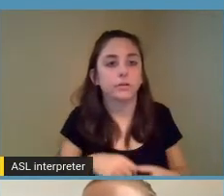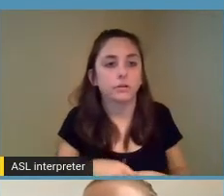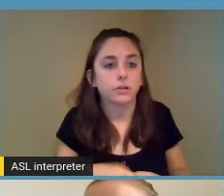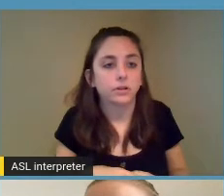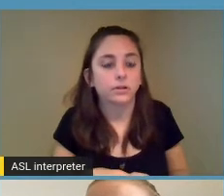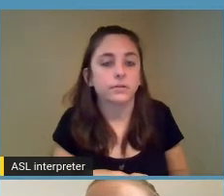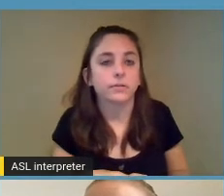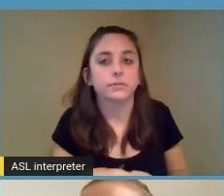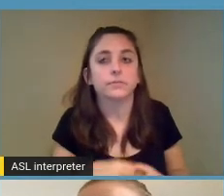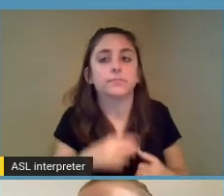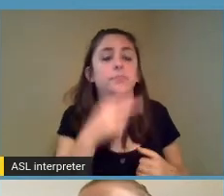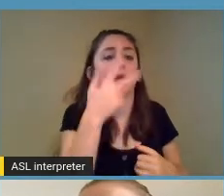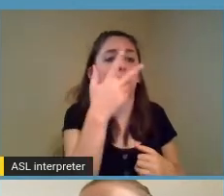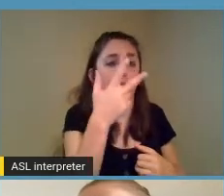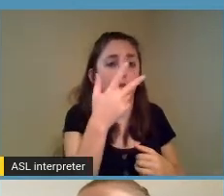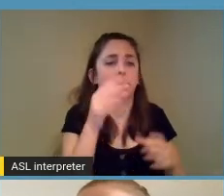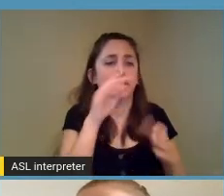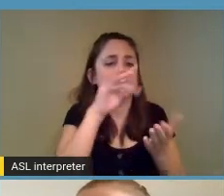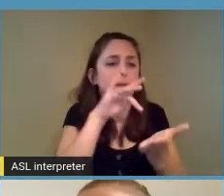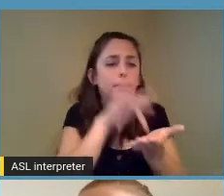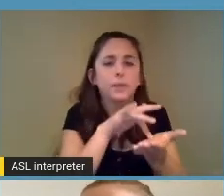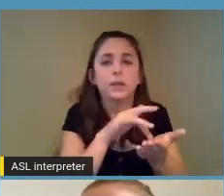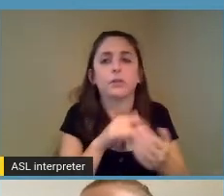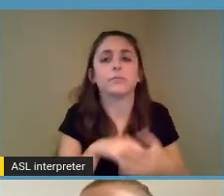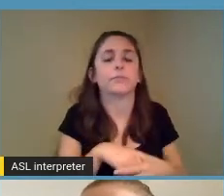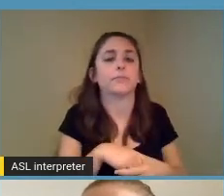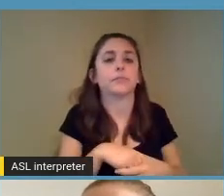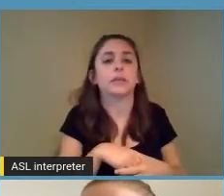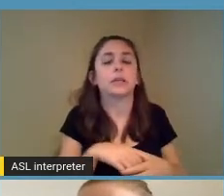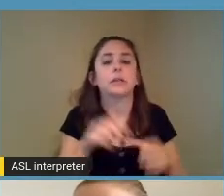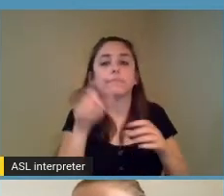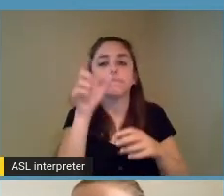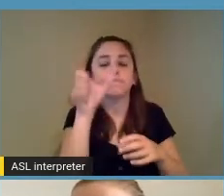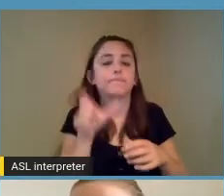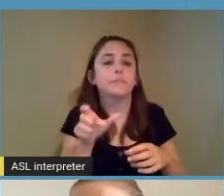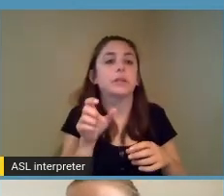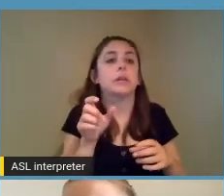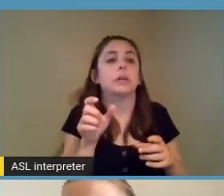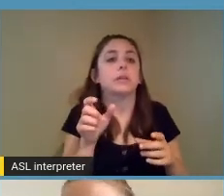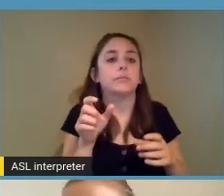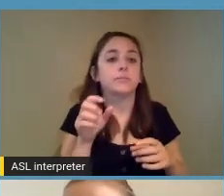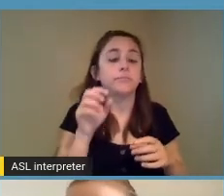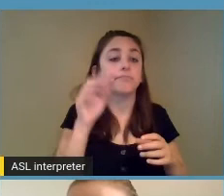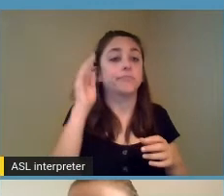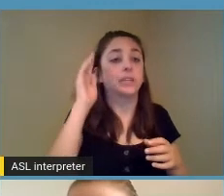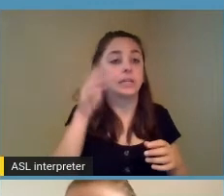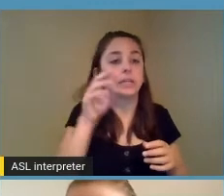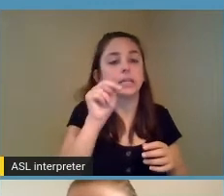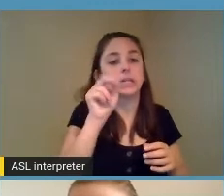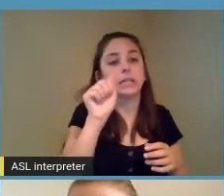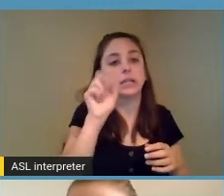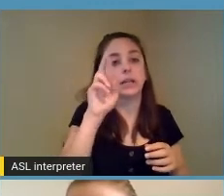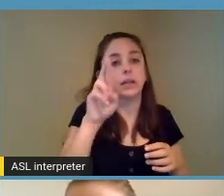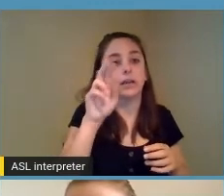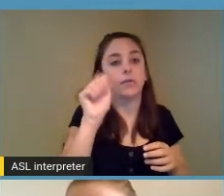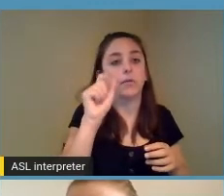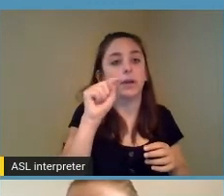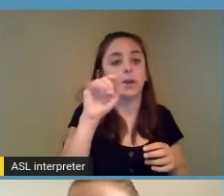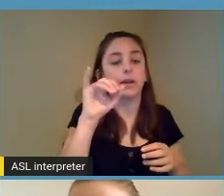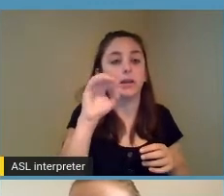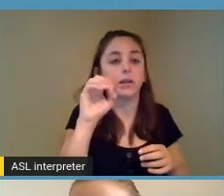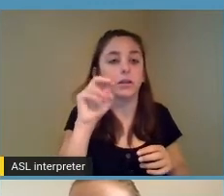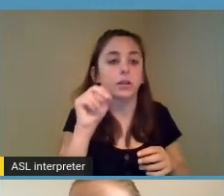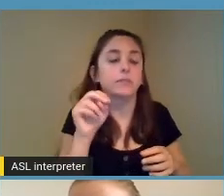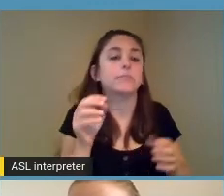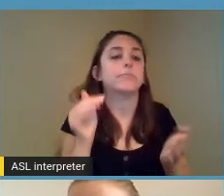middle here, this is where I have organized clips of narration. So I can change and rename